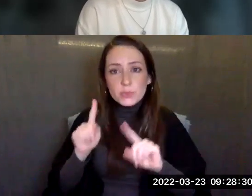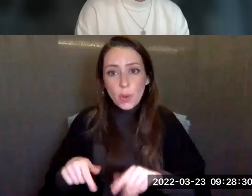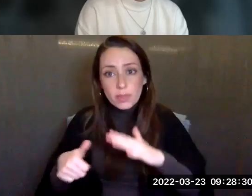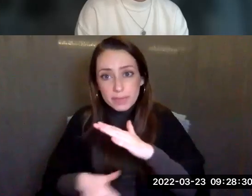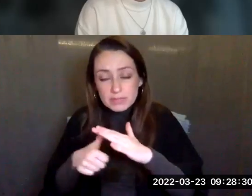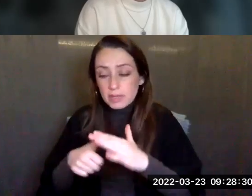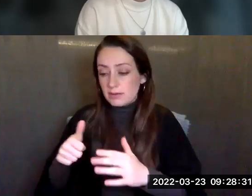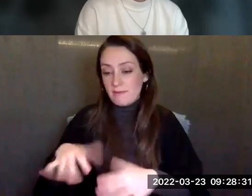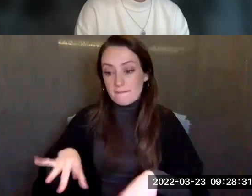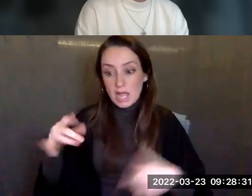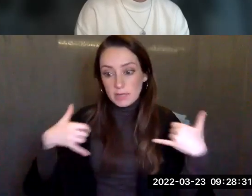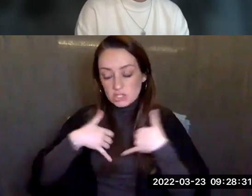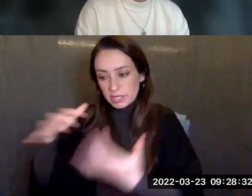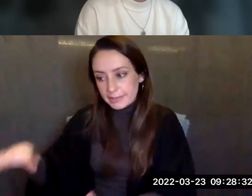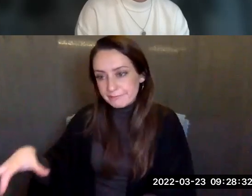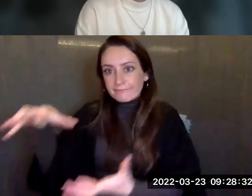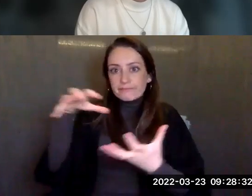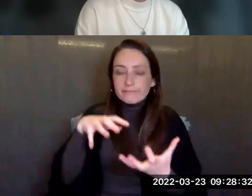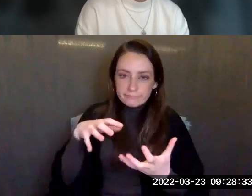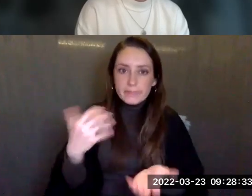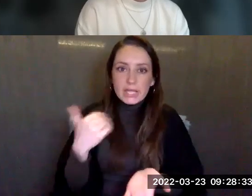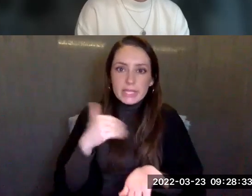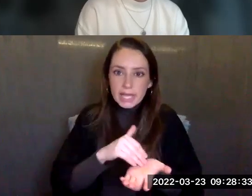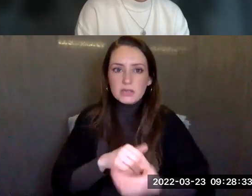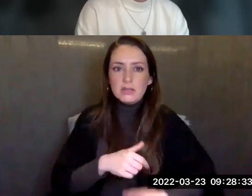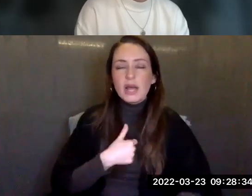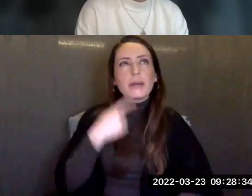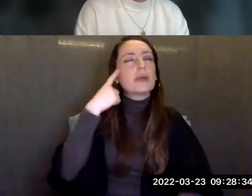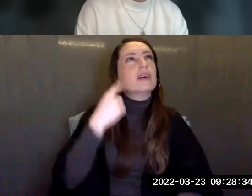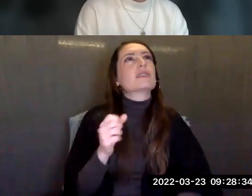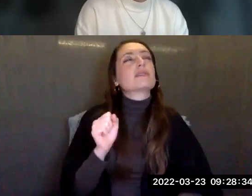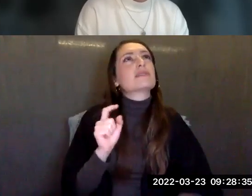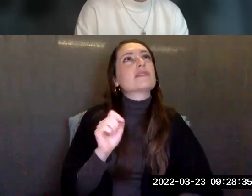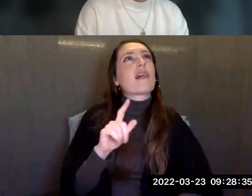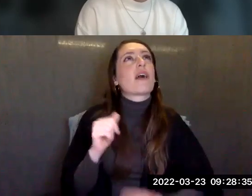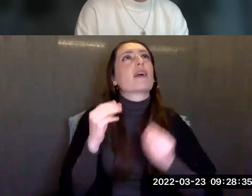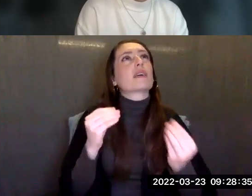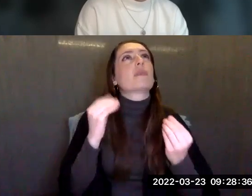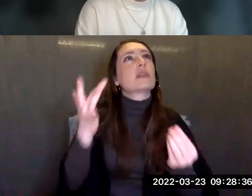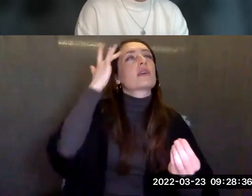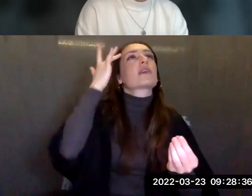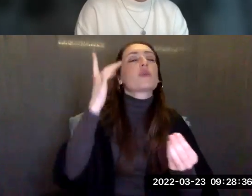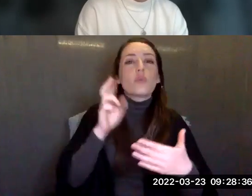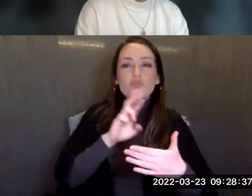Jacket that I wear nice, and I was thinking so. That was so dumb because Rochester snows on, you know, in May.